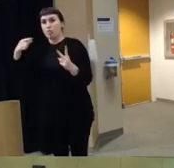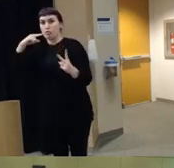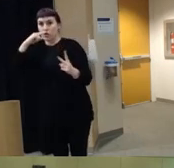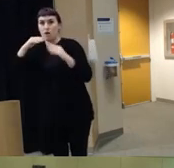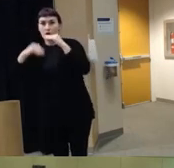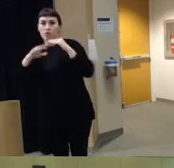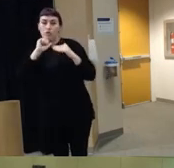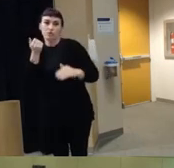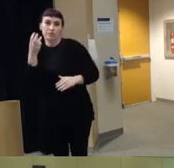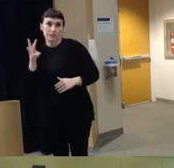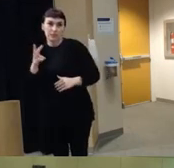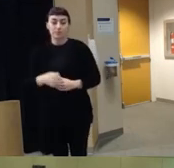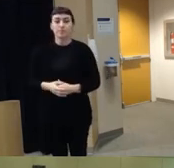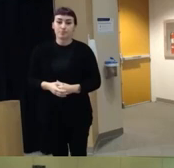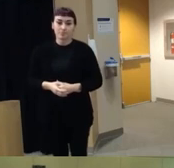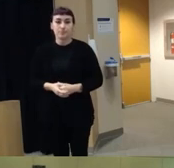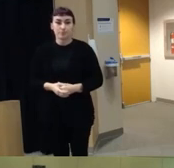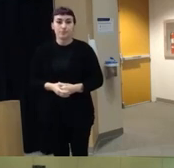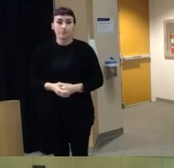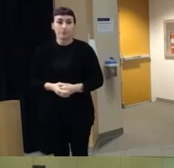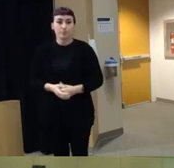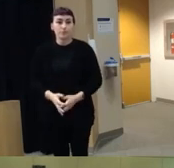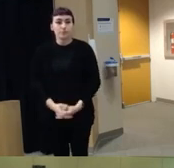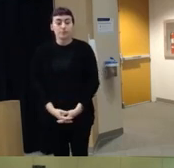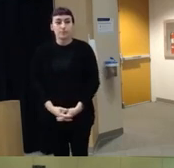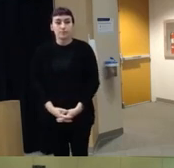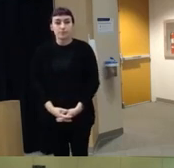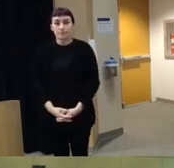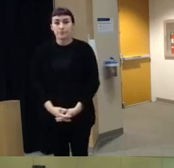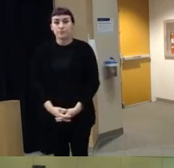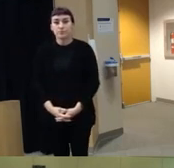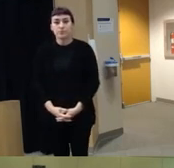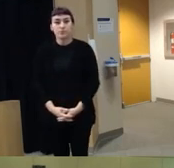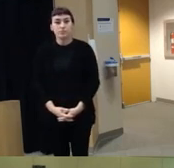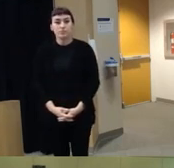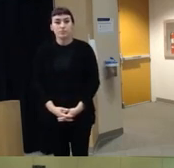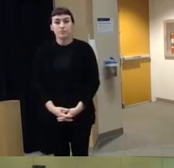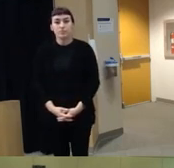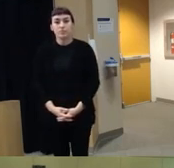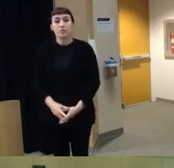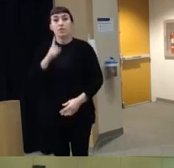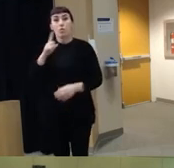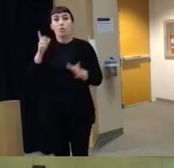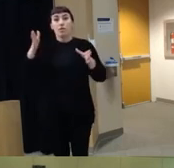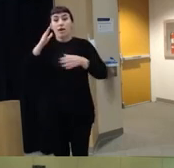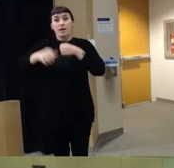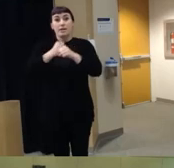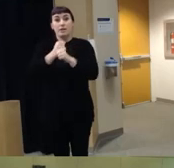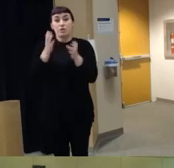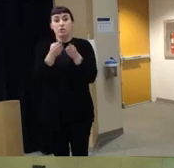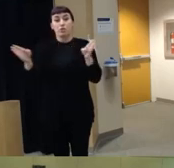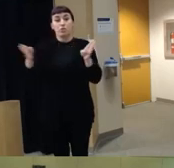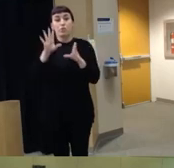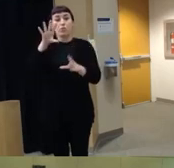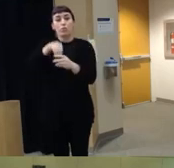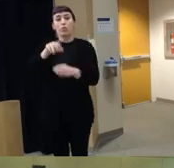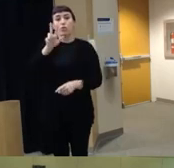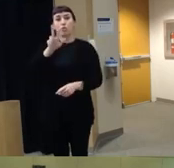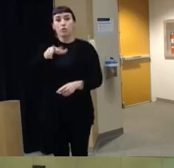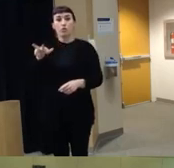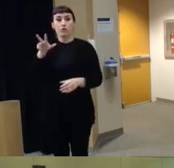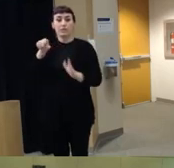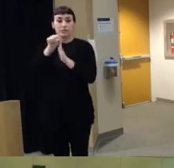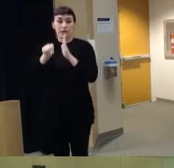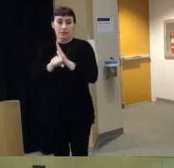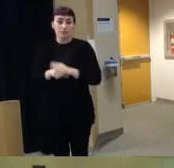15 so um for the years that we selected we were able to include 33 States um and ended up with a